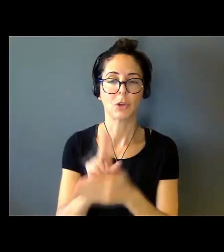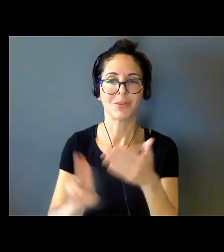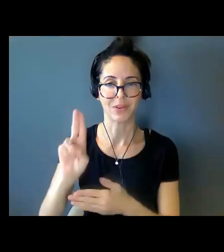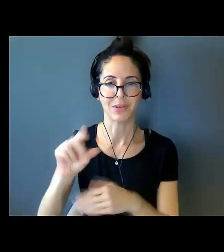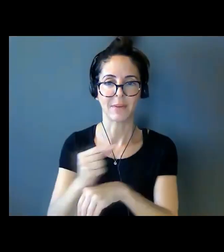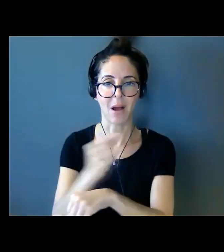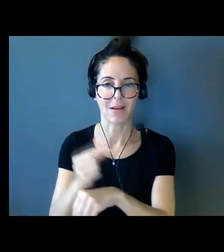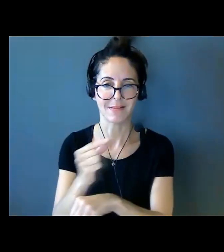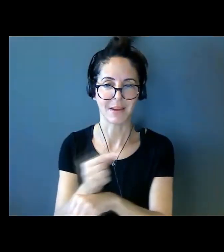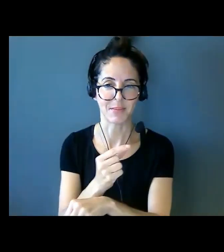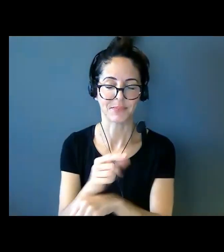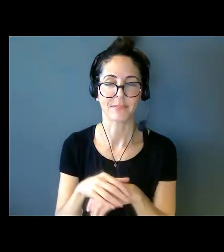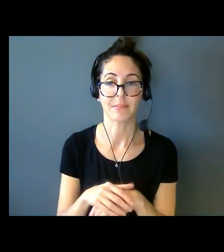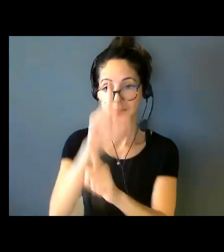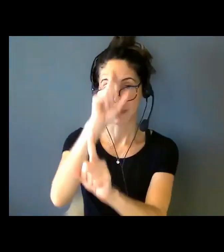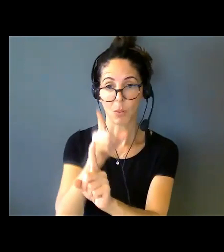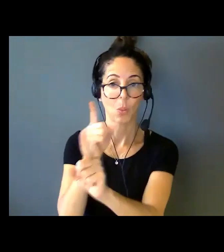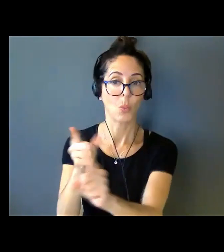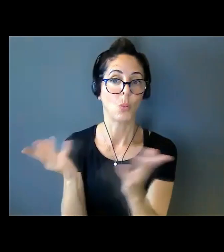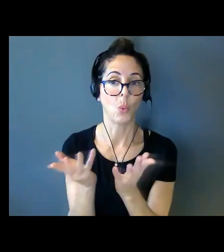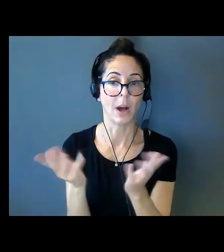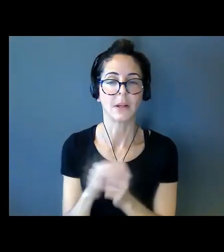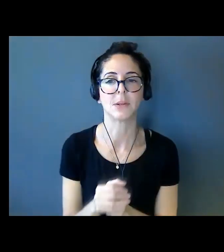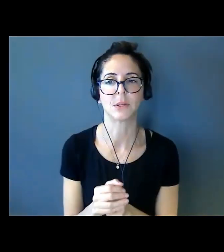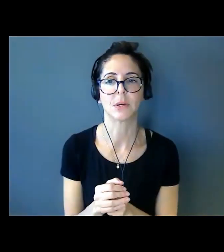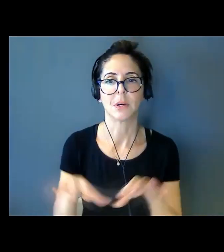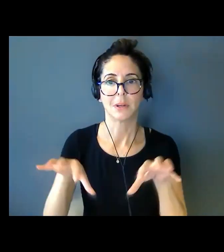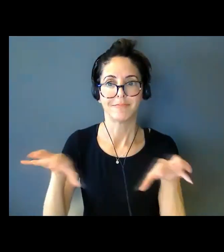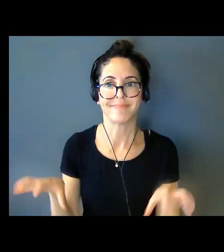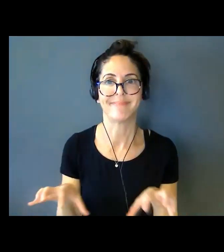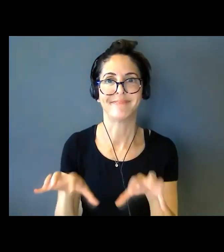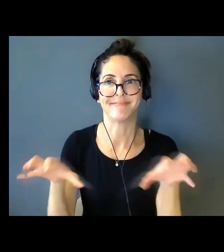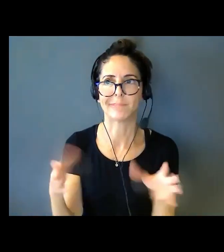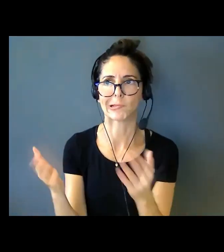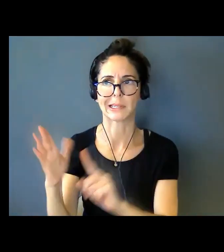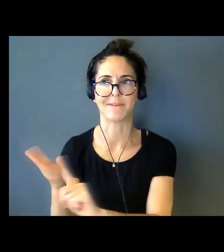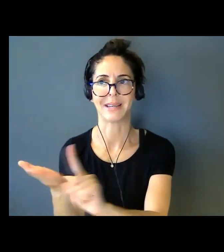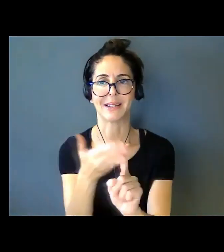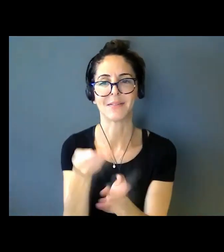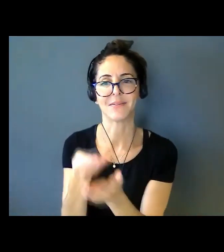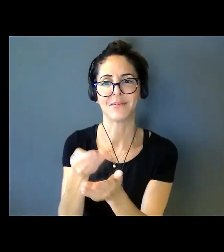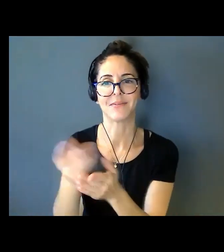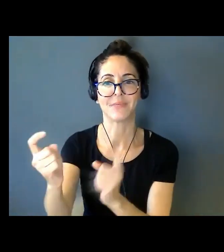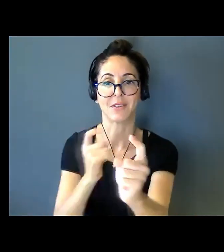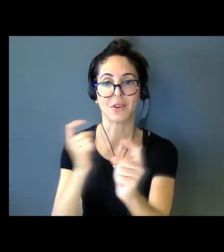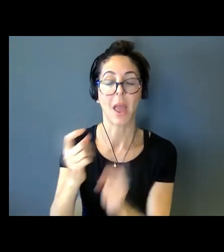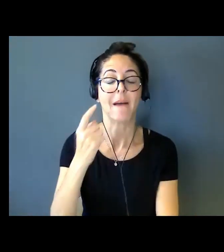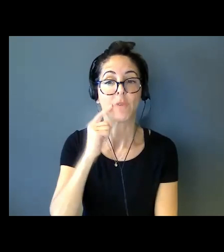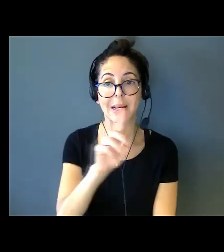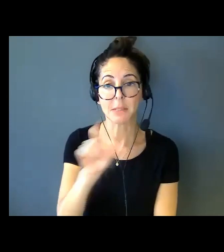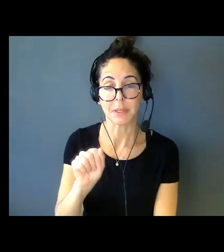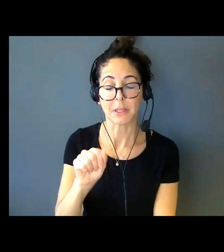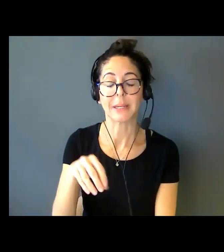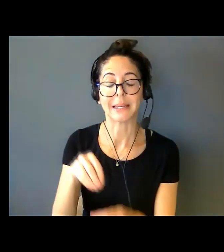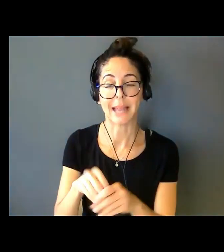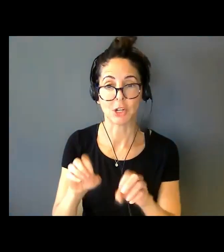in the hopes of gaining momentum from funders for a Disability in Education Institute and a